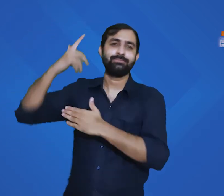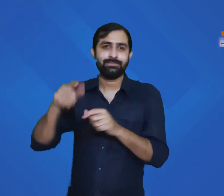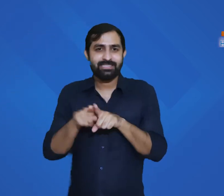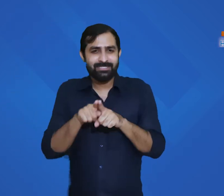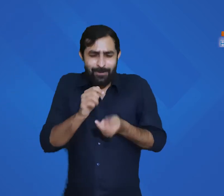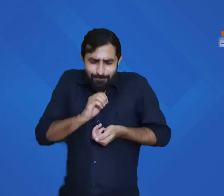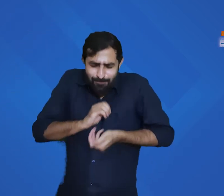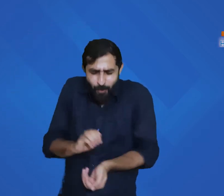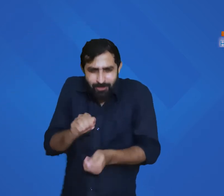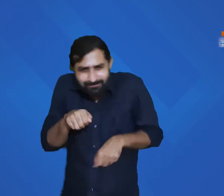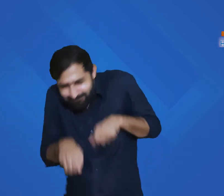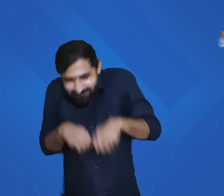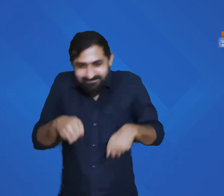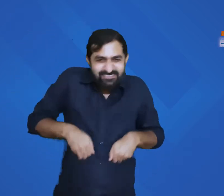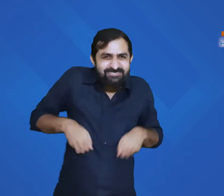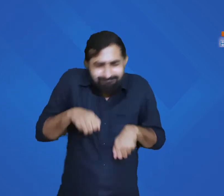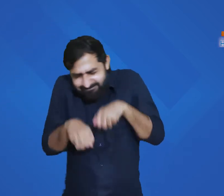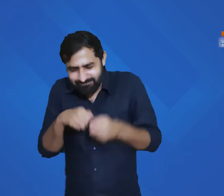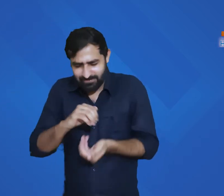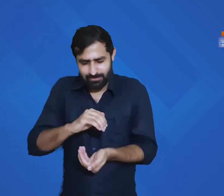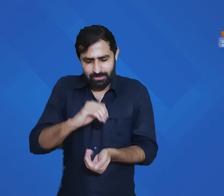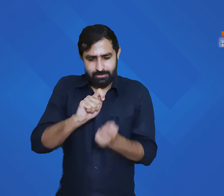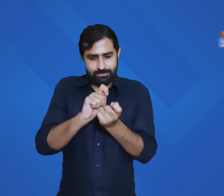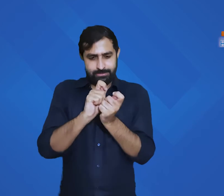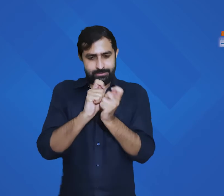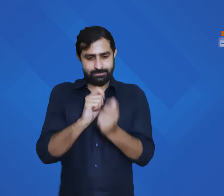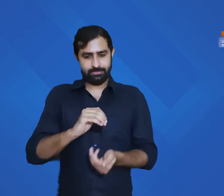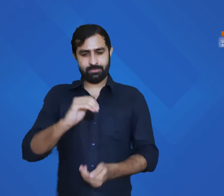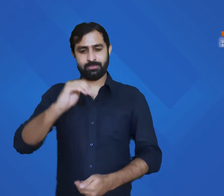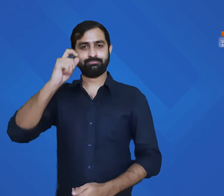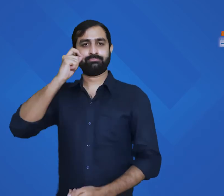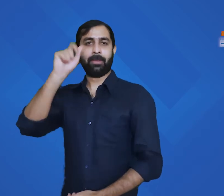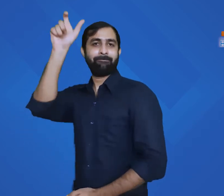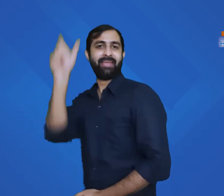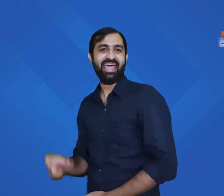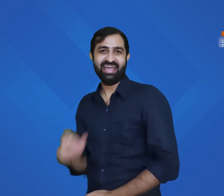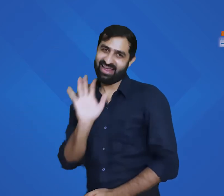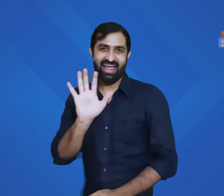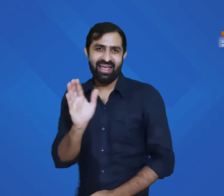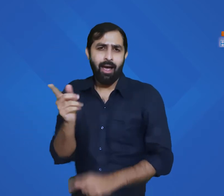The evolution of man from Stone Age to today, we can see the major changes humans have gone through.